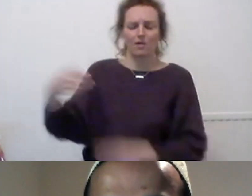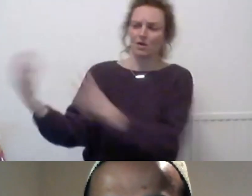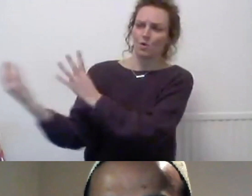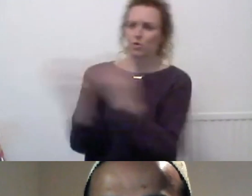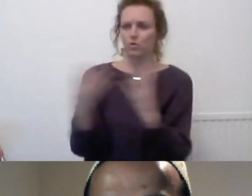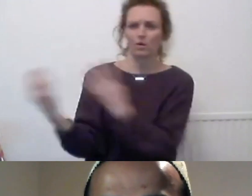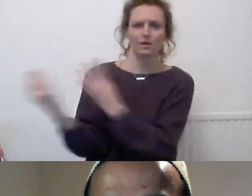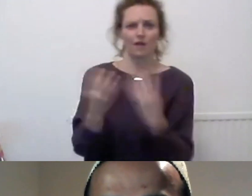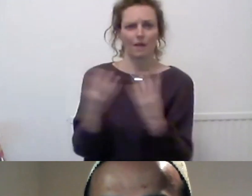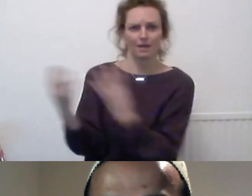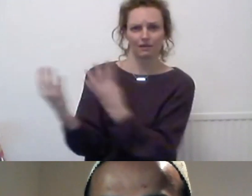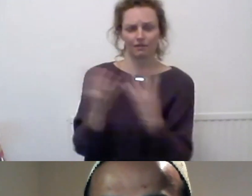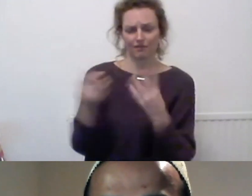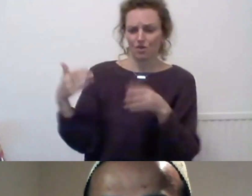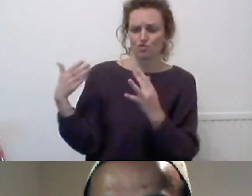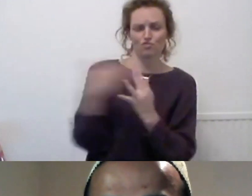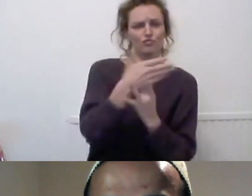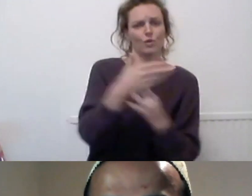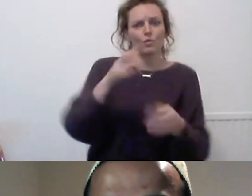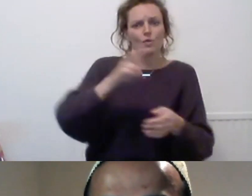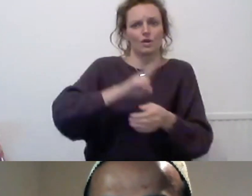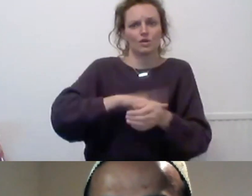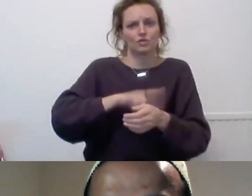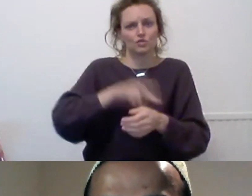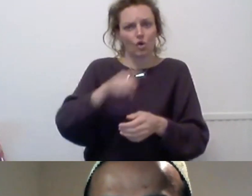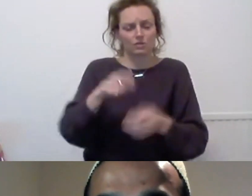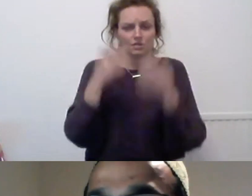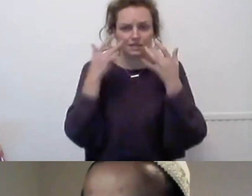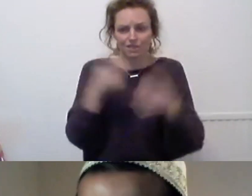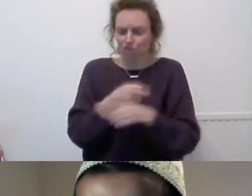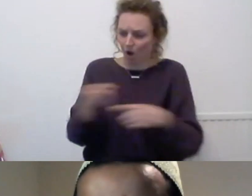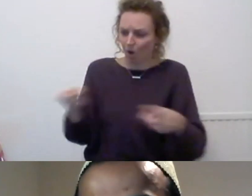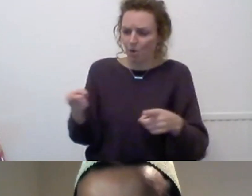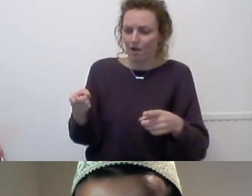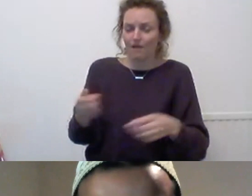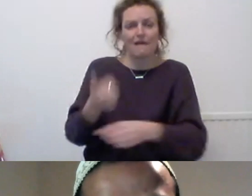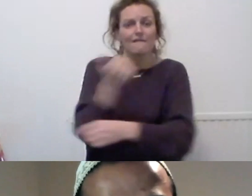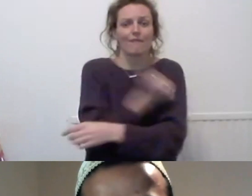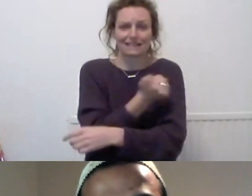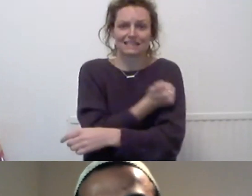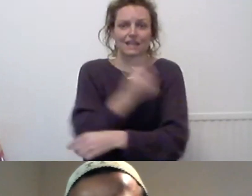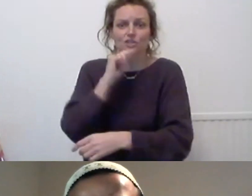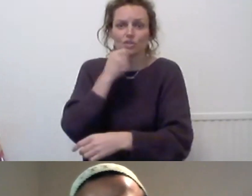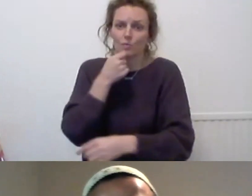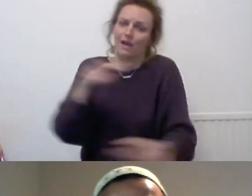every day, that if vaccination can lessen the illness can prevent prevent this from spreading,